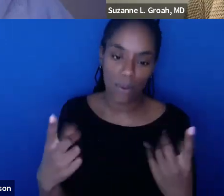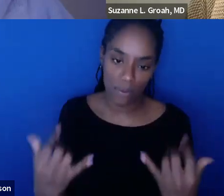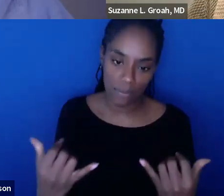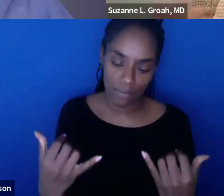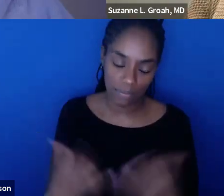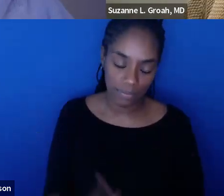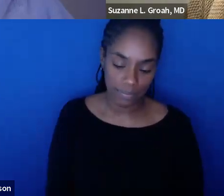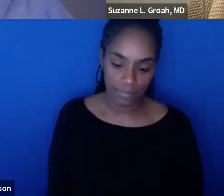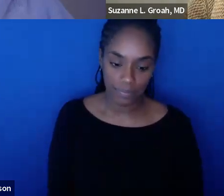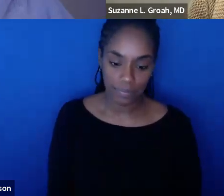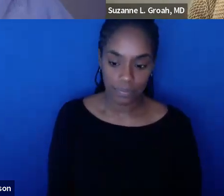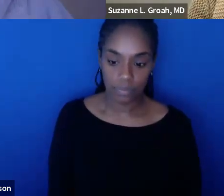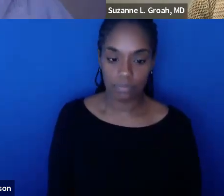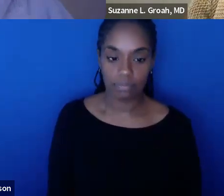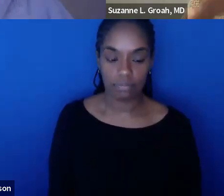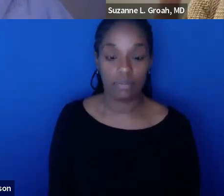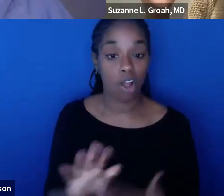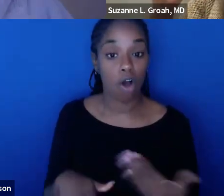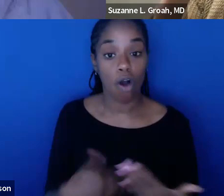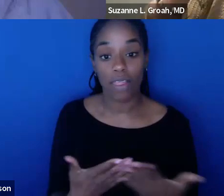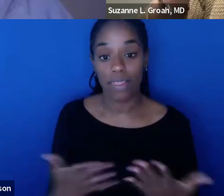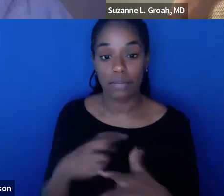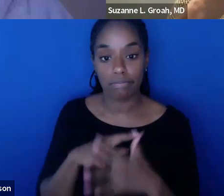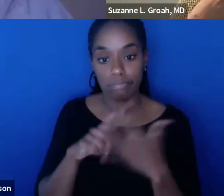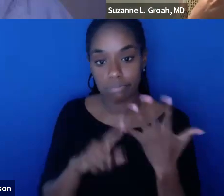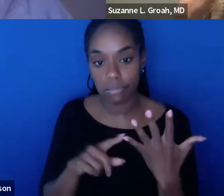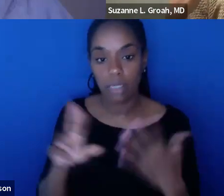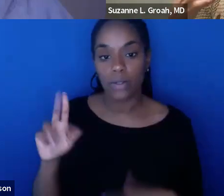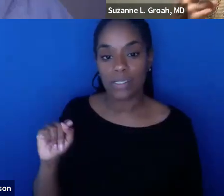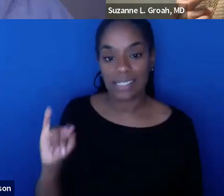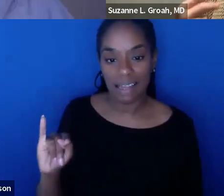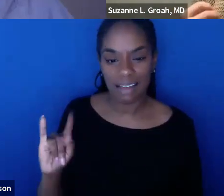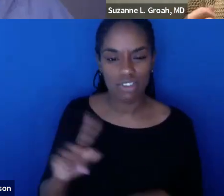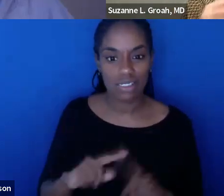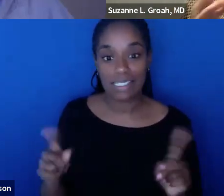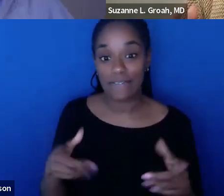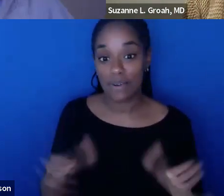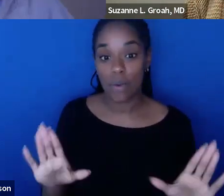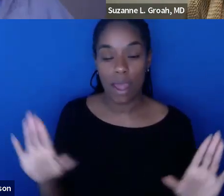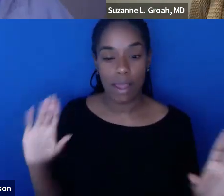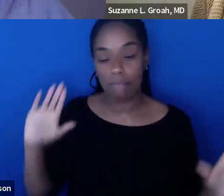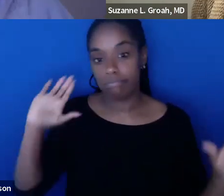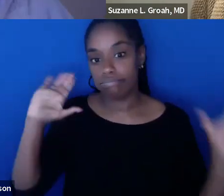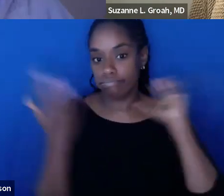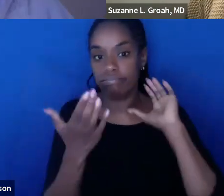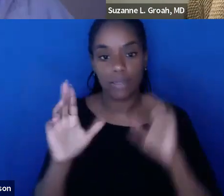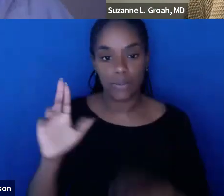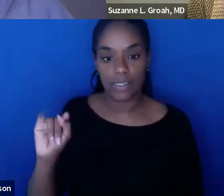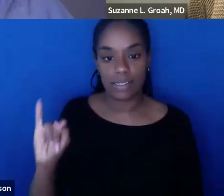There are all the things we talked about regarding UTI, a whole different way of thinking about UTI, and as such a whole different way of thinking about